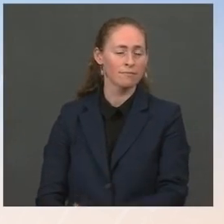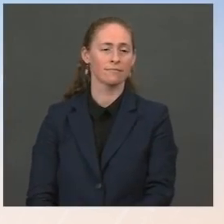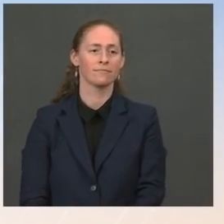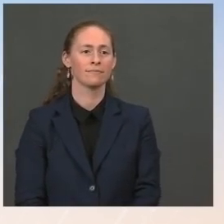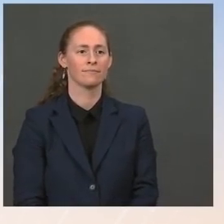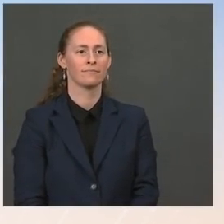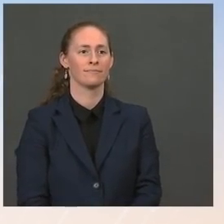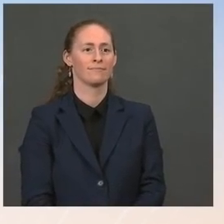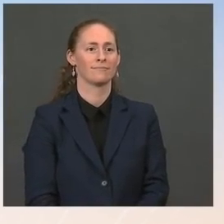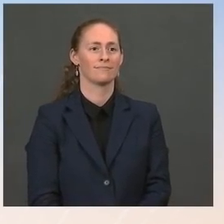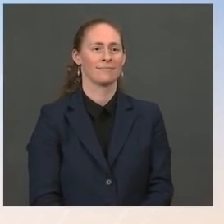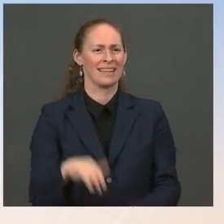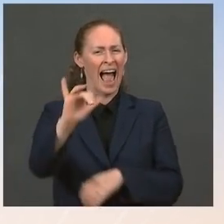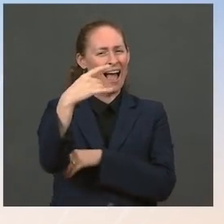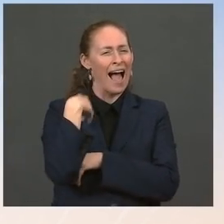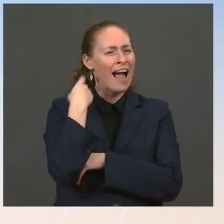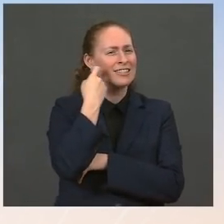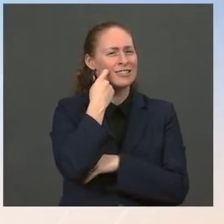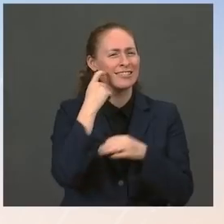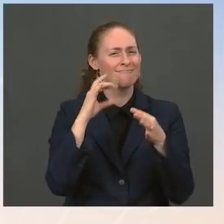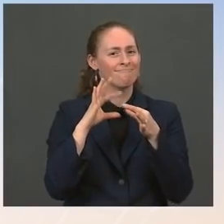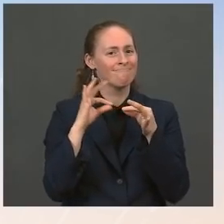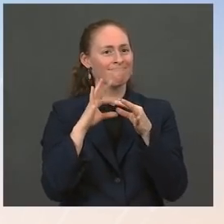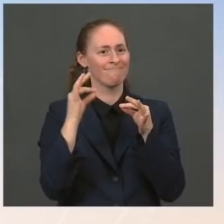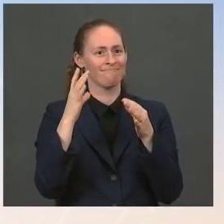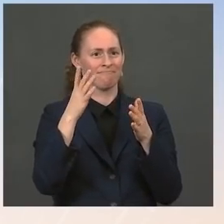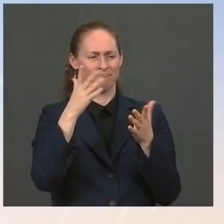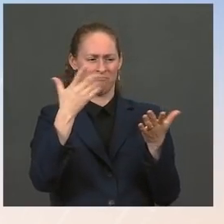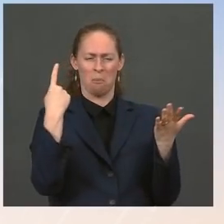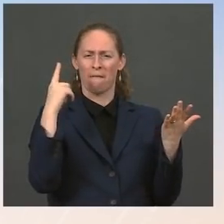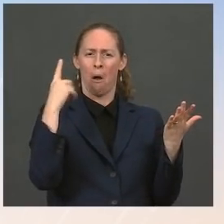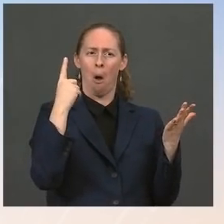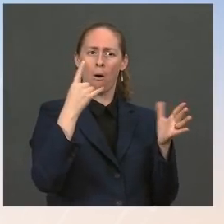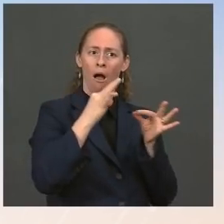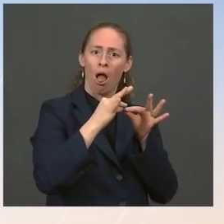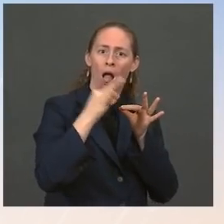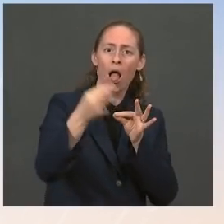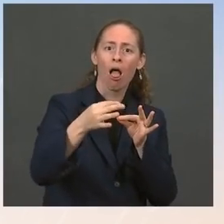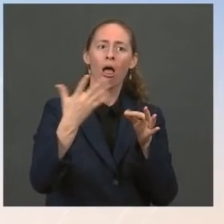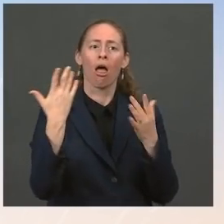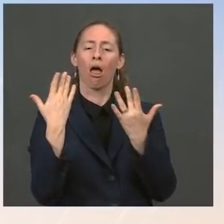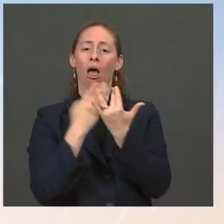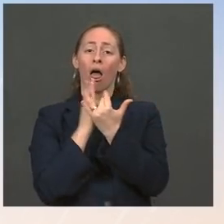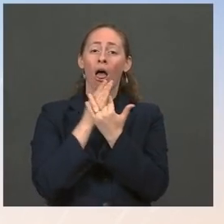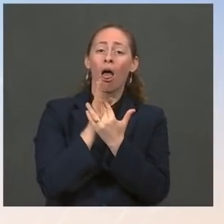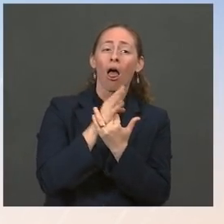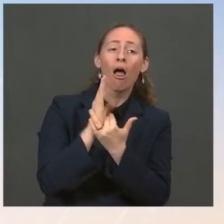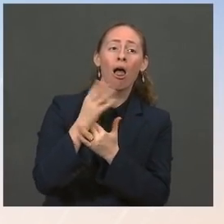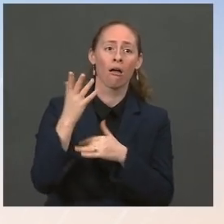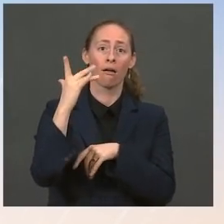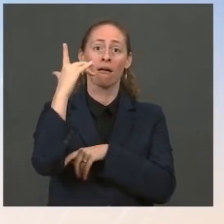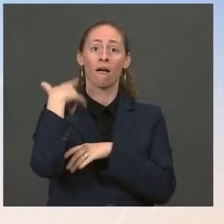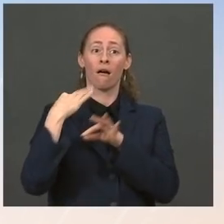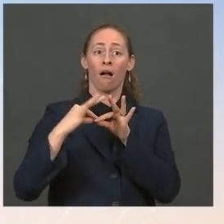we don't need to kick the can. We don't need to go through a cumbersome process that every day brings additional risks. And you heard many of the business leaders convey that,